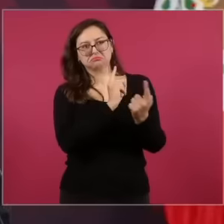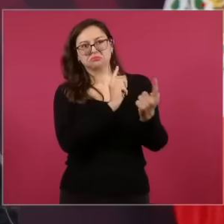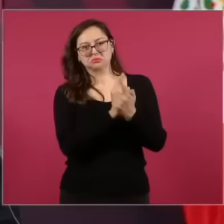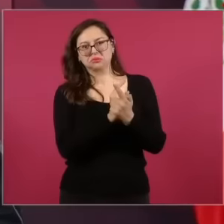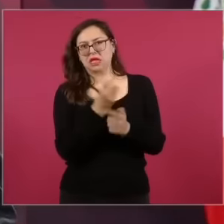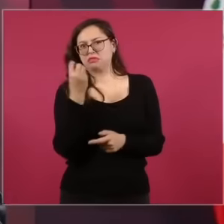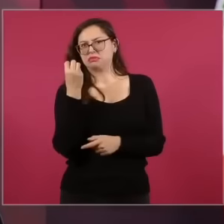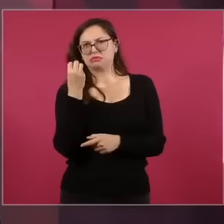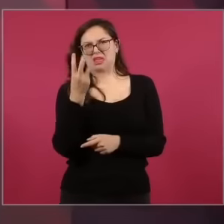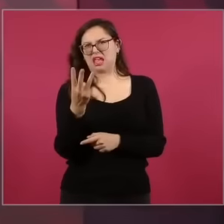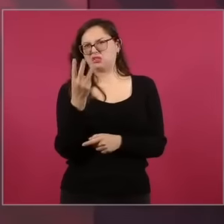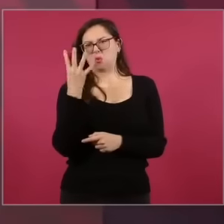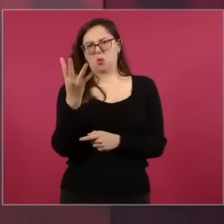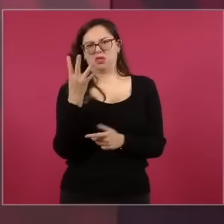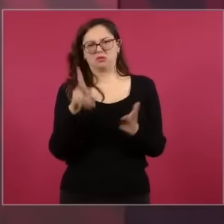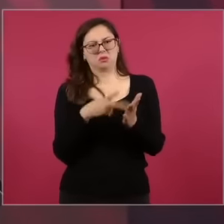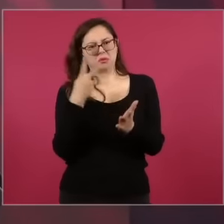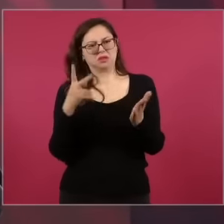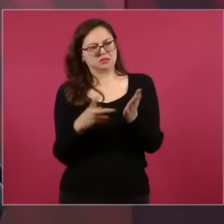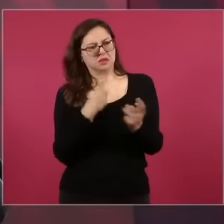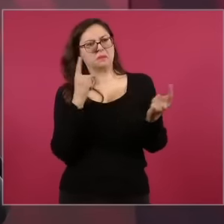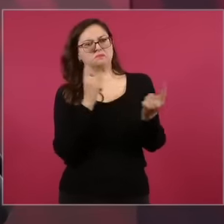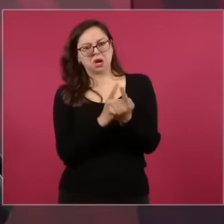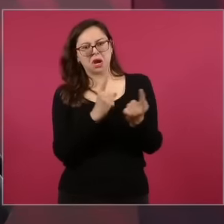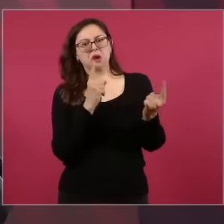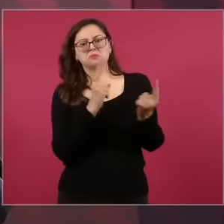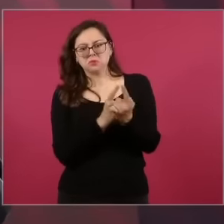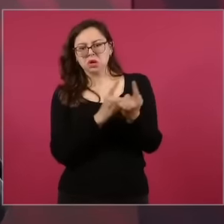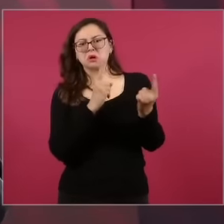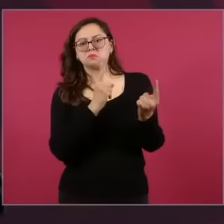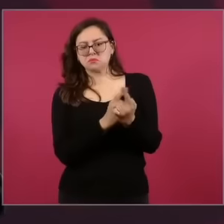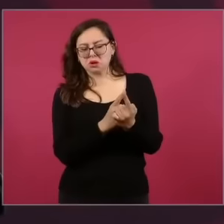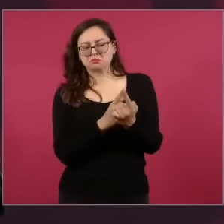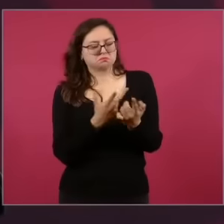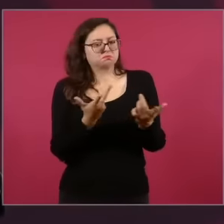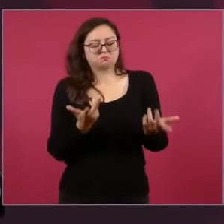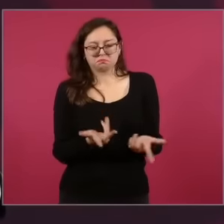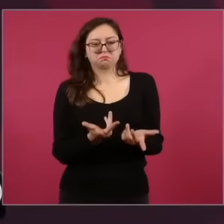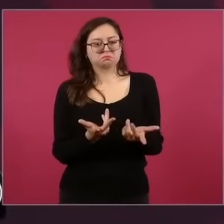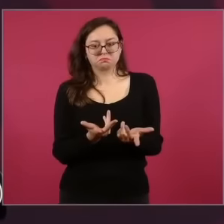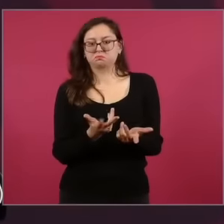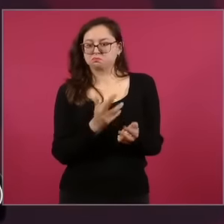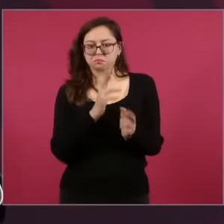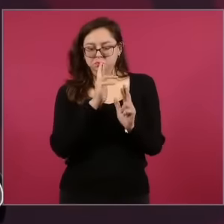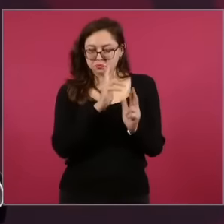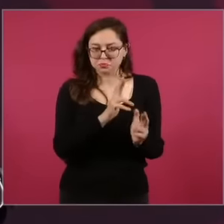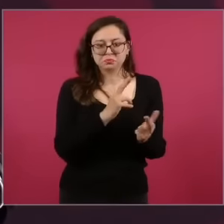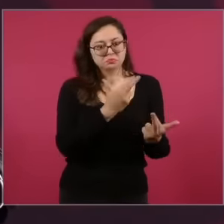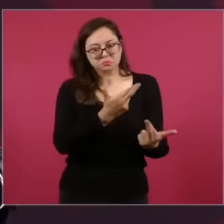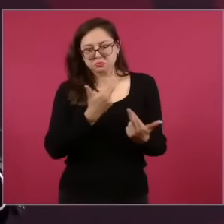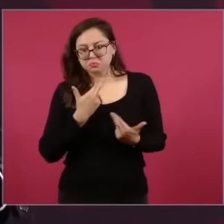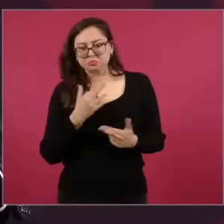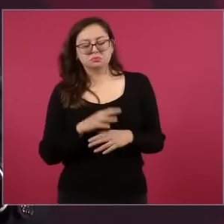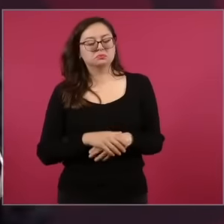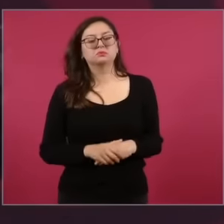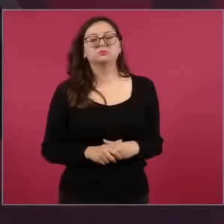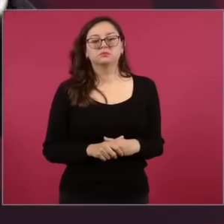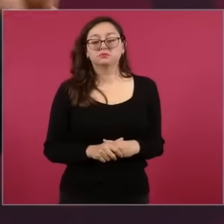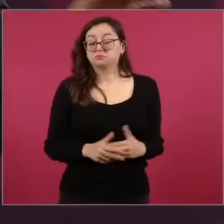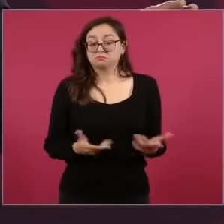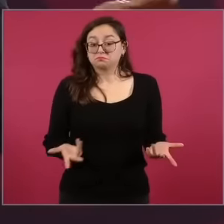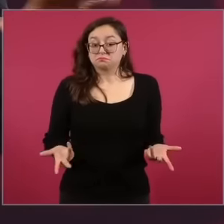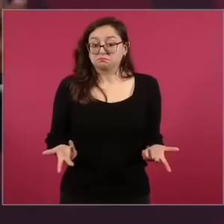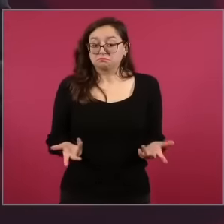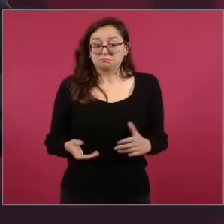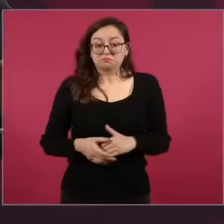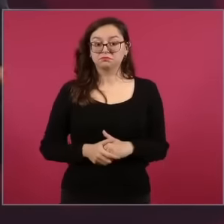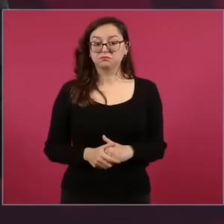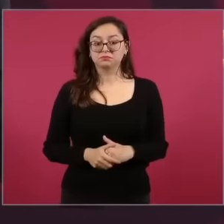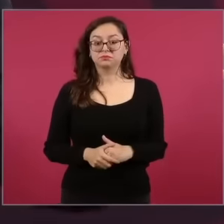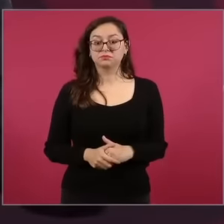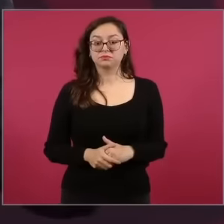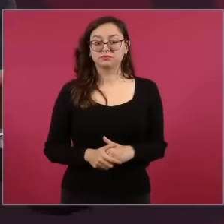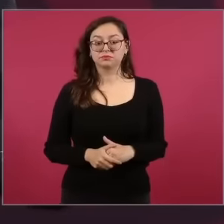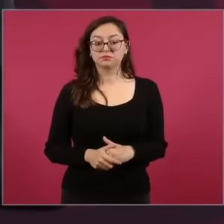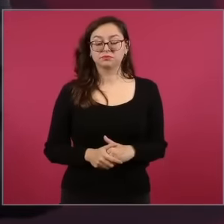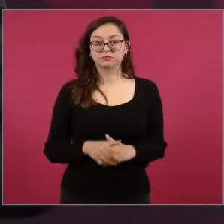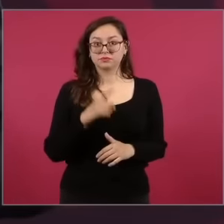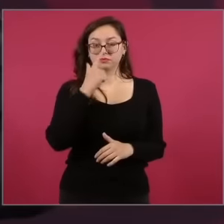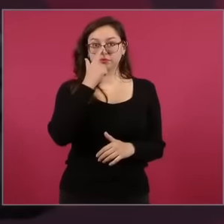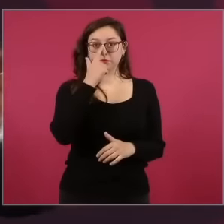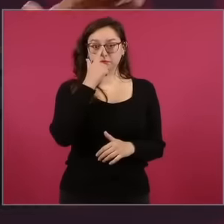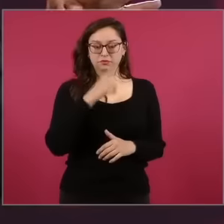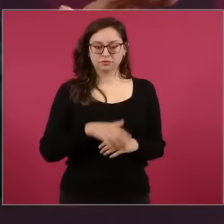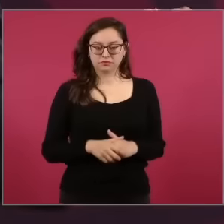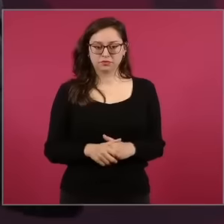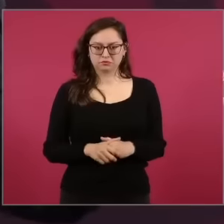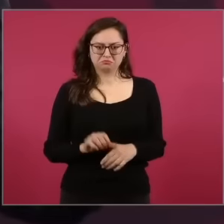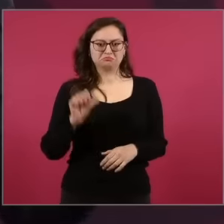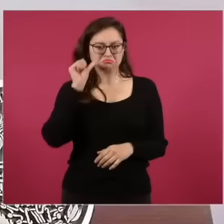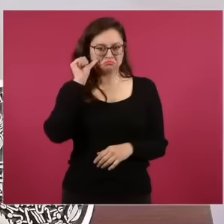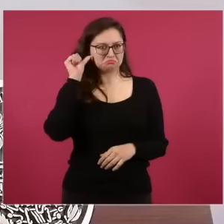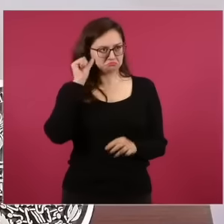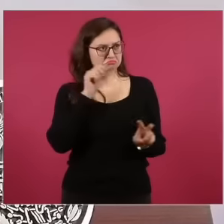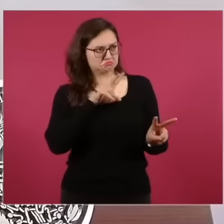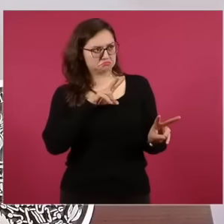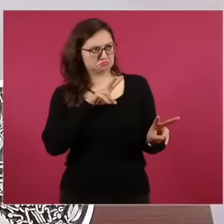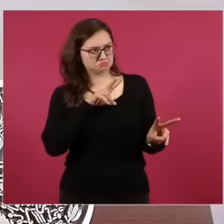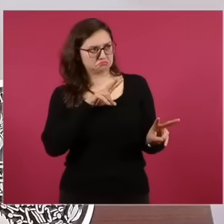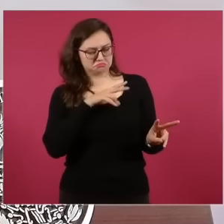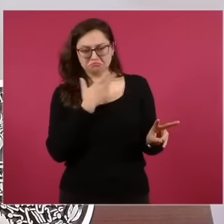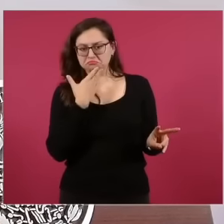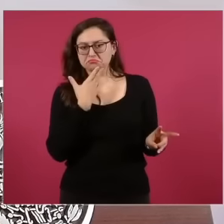occasions, also very respectful, so eh, what happened yesterday was good,